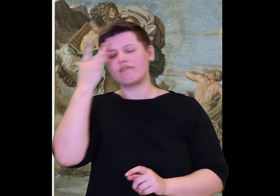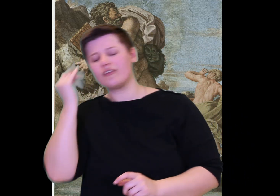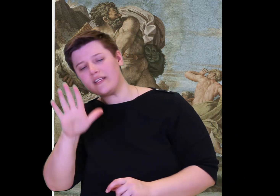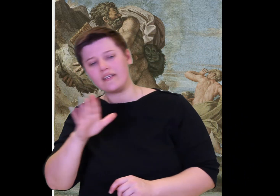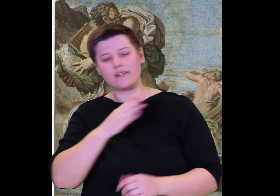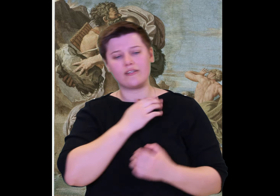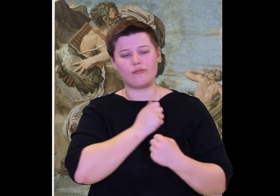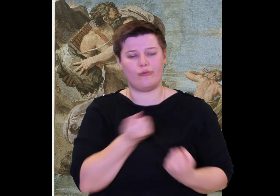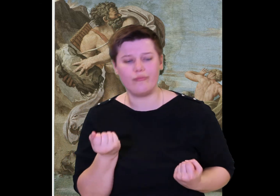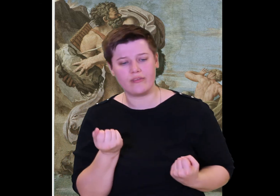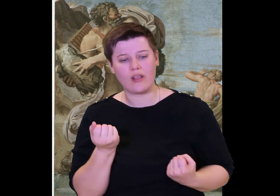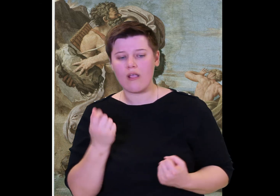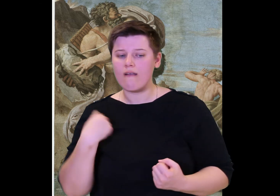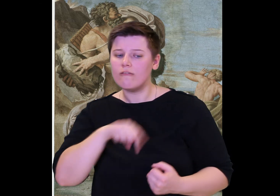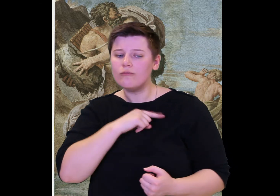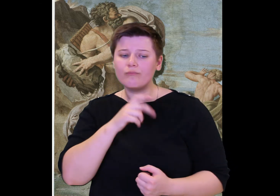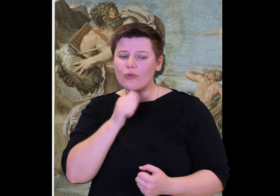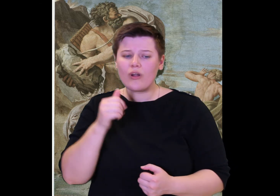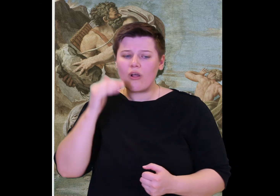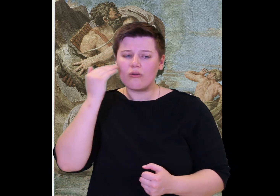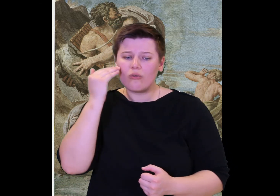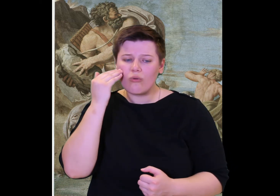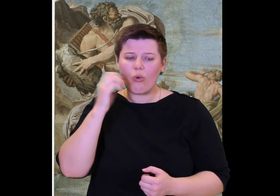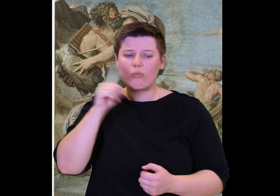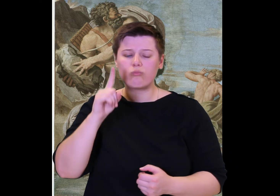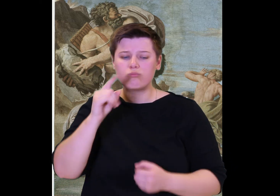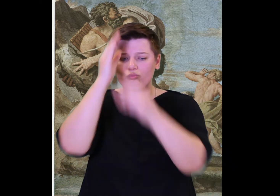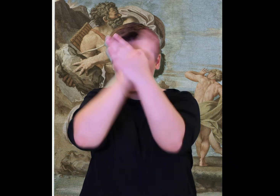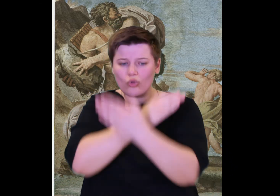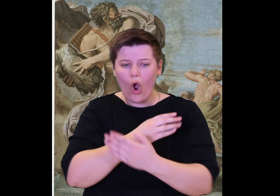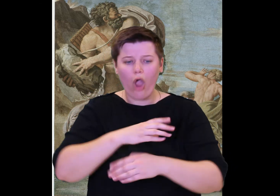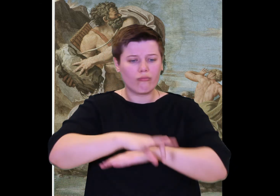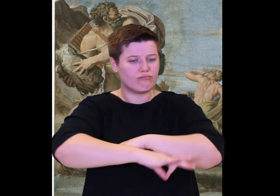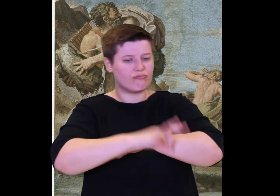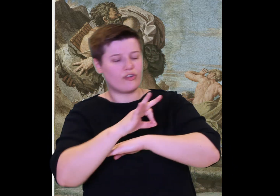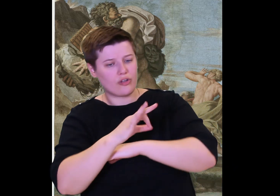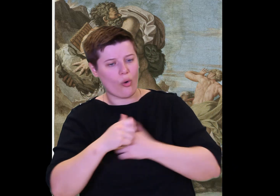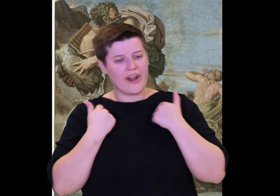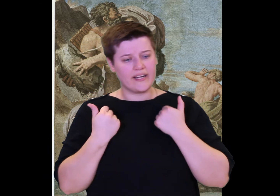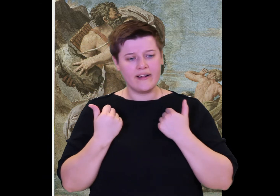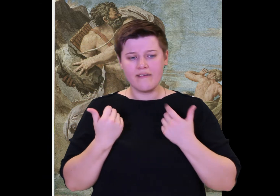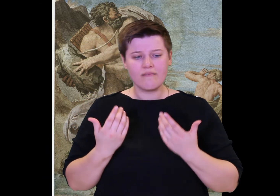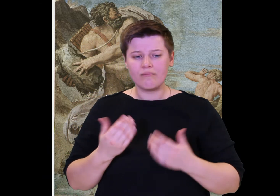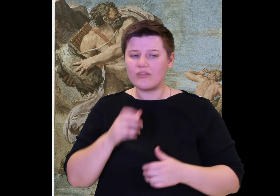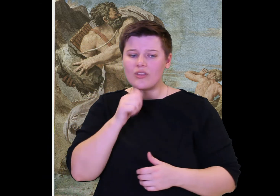investigate, since I had seen the smoke. But I decided to go back down first, to